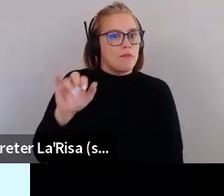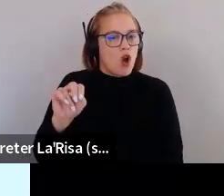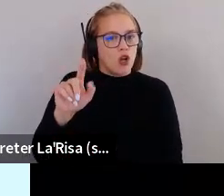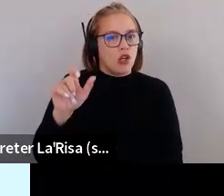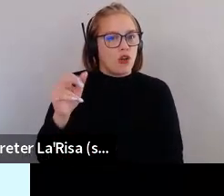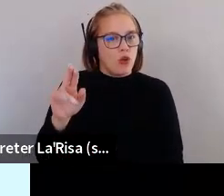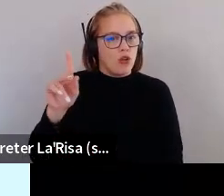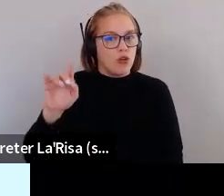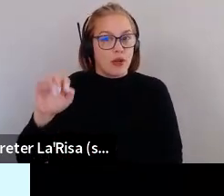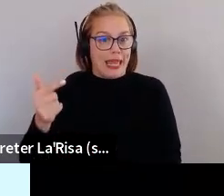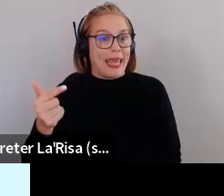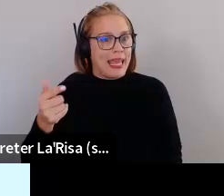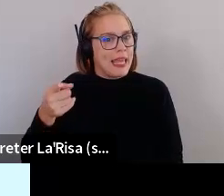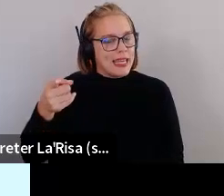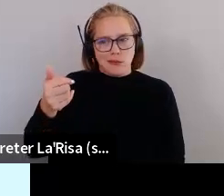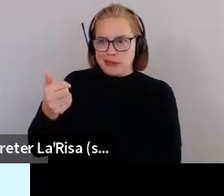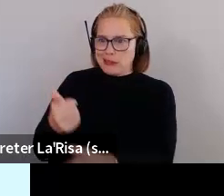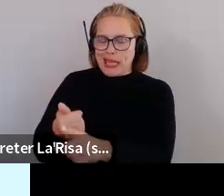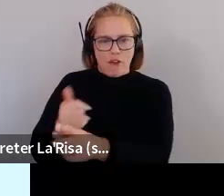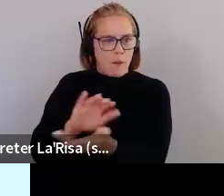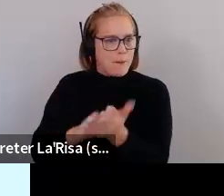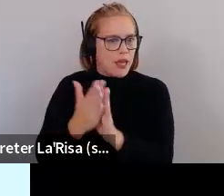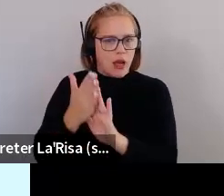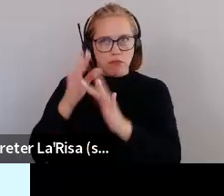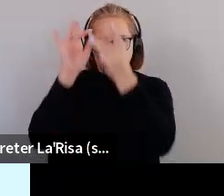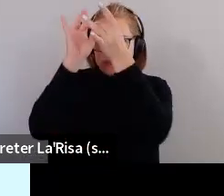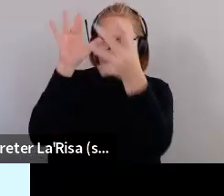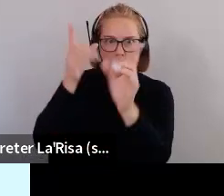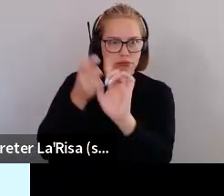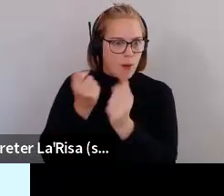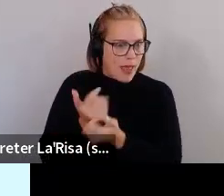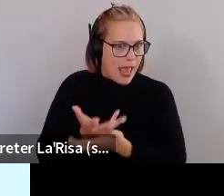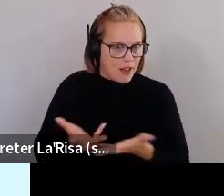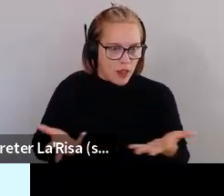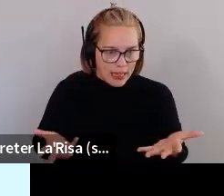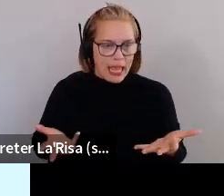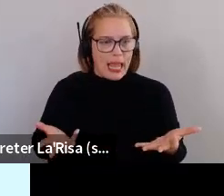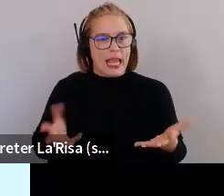National Guard. Wade who had marched with the Martin Luther King in the